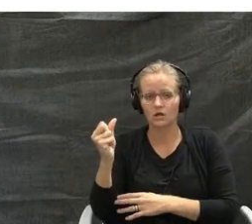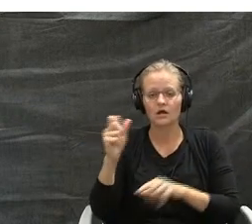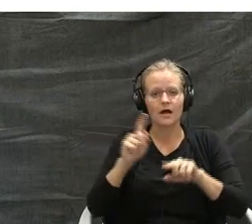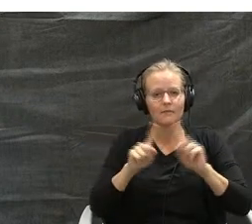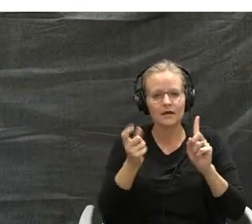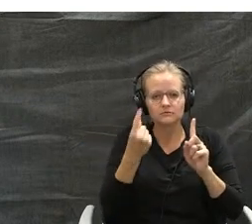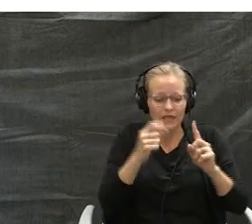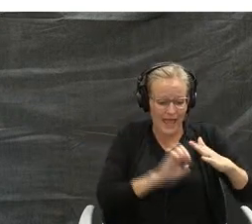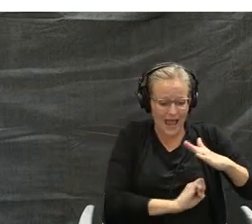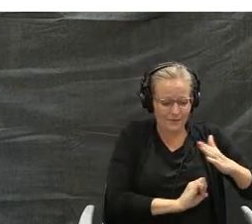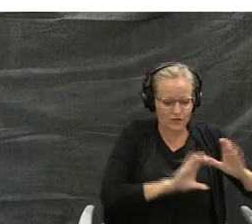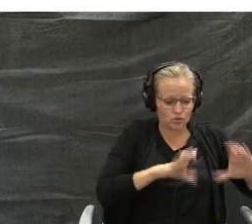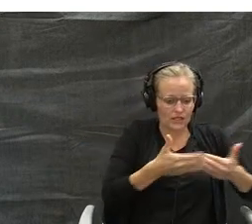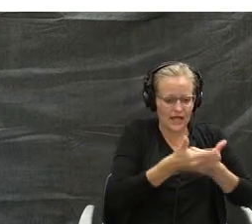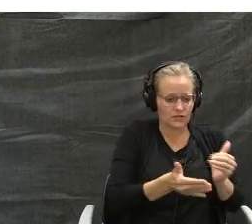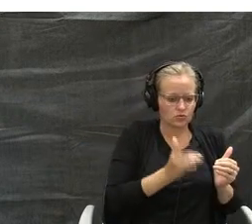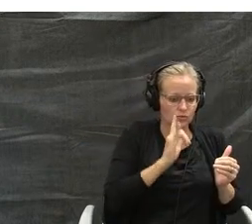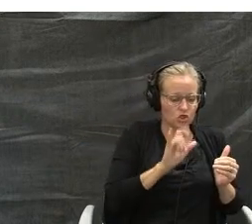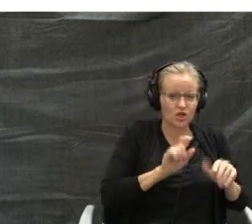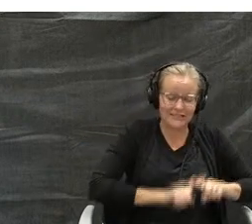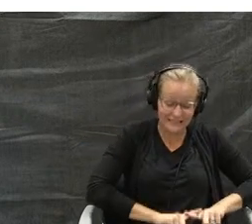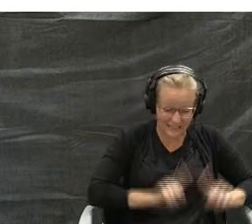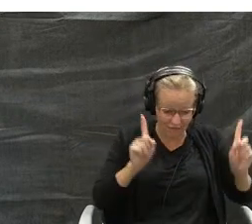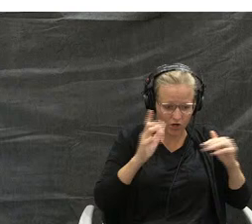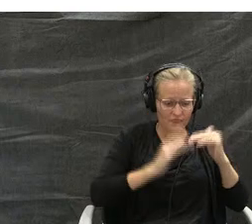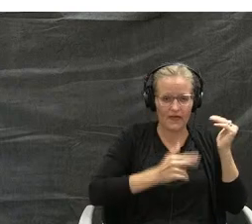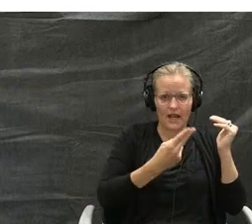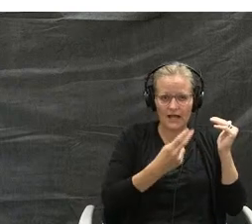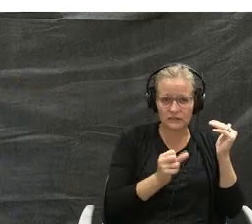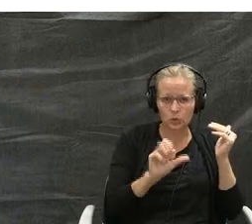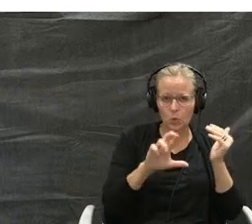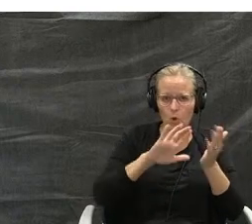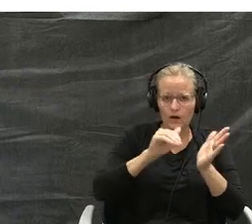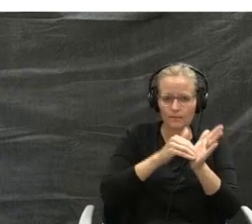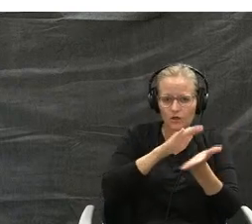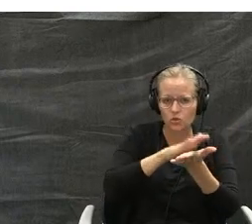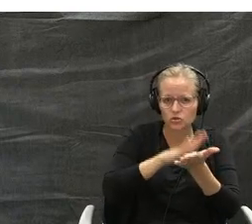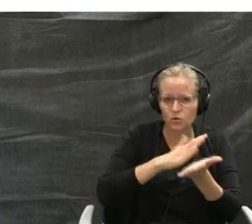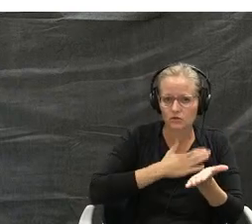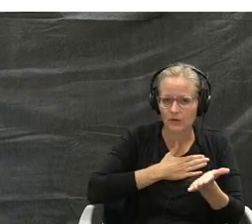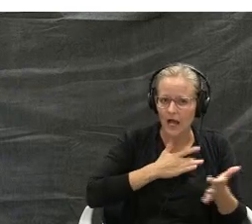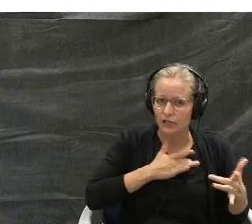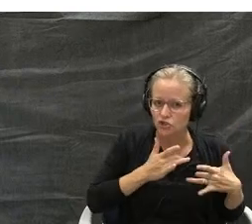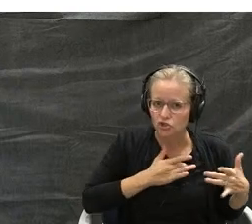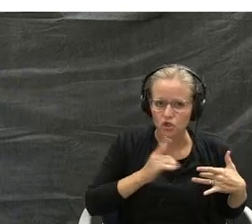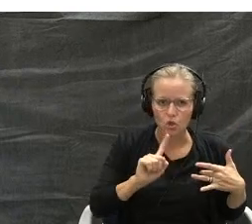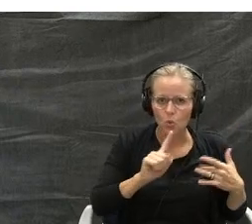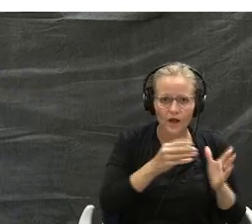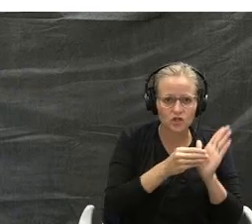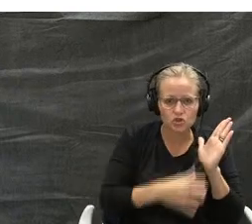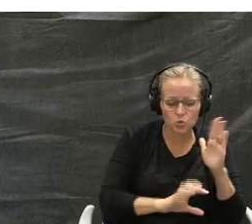different from a middle school or high school classroom desks. Where are the students going to keep their folders? Notebooks,